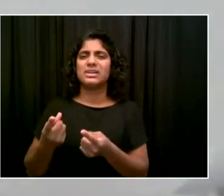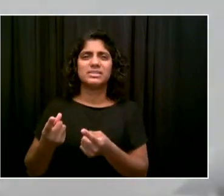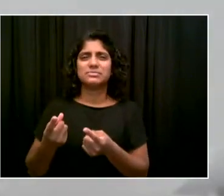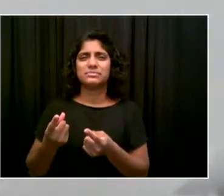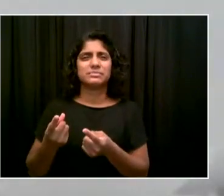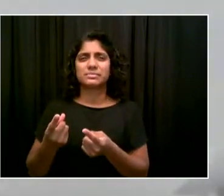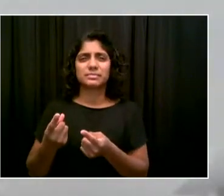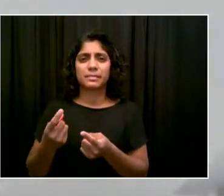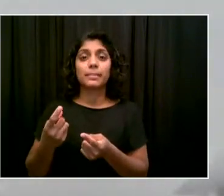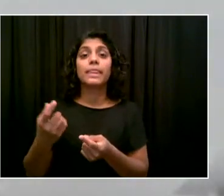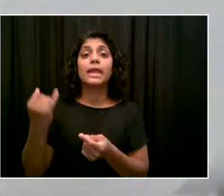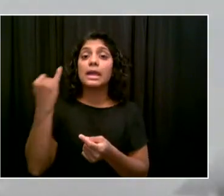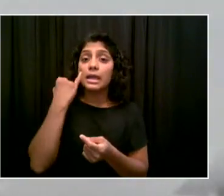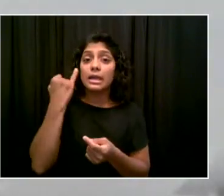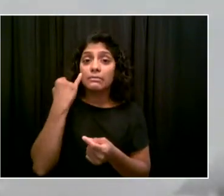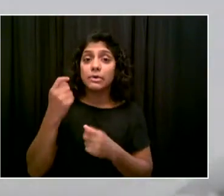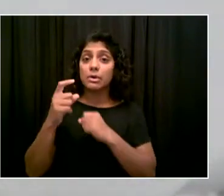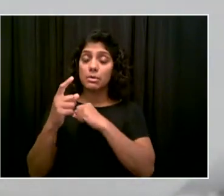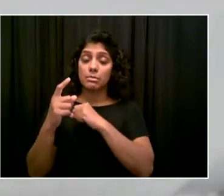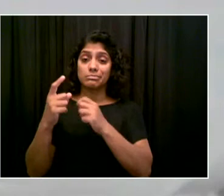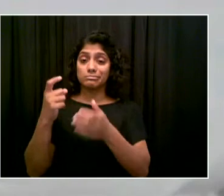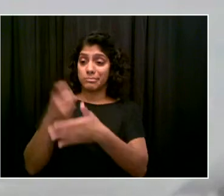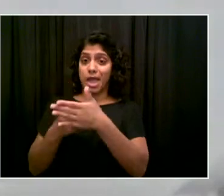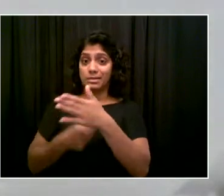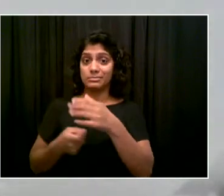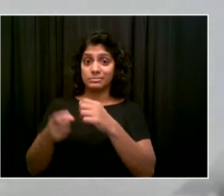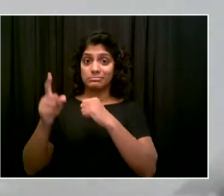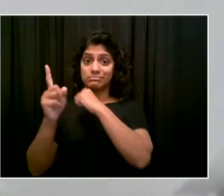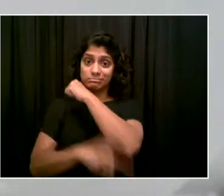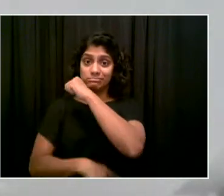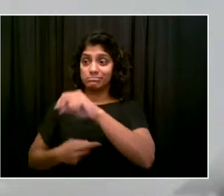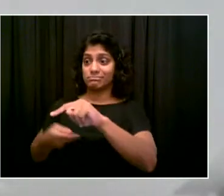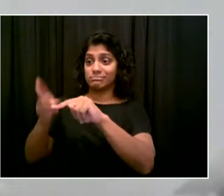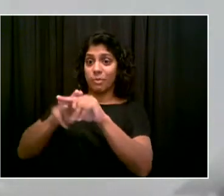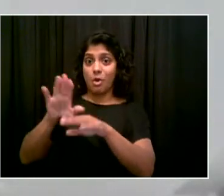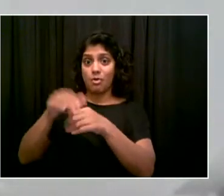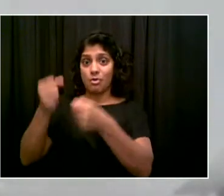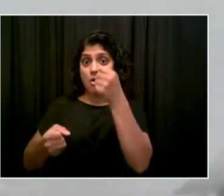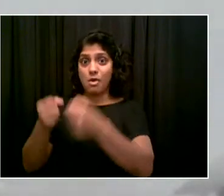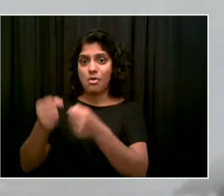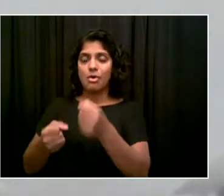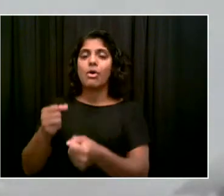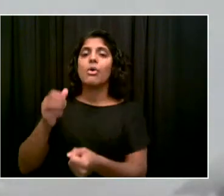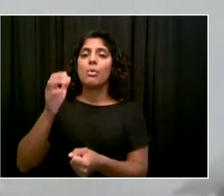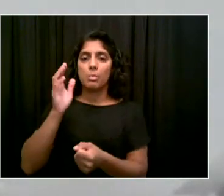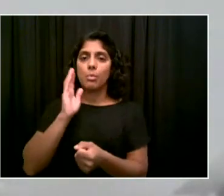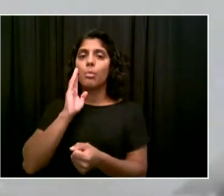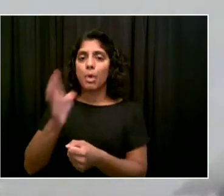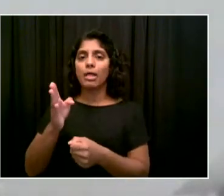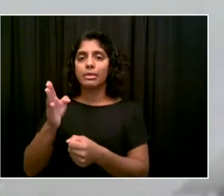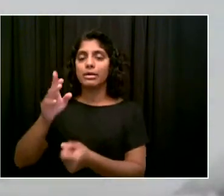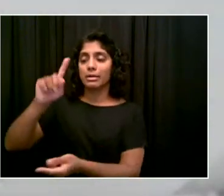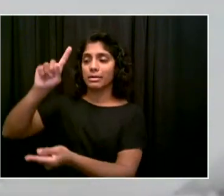TRANSIT WORKS FOR EVERYONE. IMPLEMENTATION OF CONGESTION PRICING IS HOW WE GET THERE.